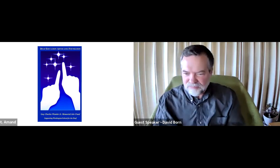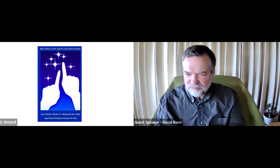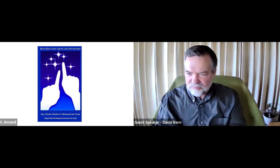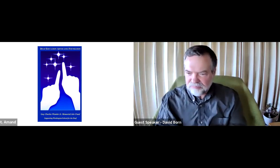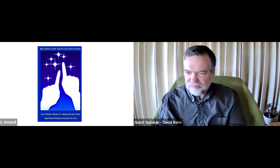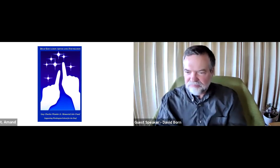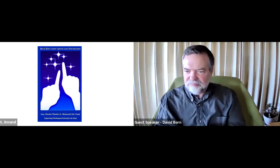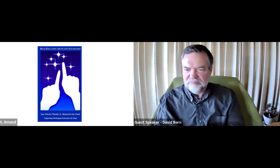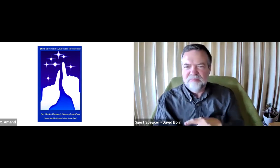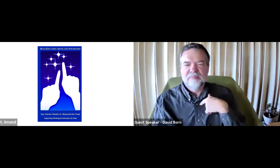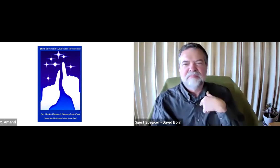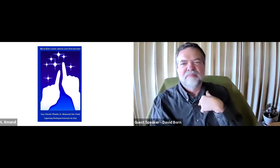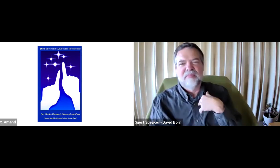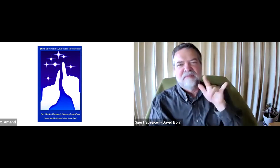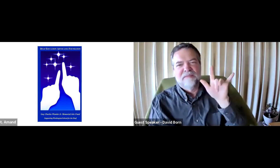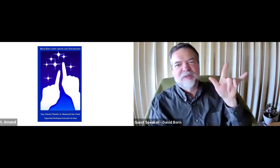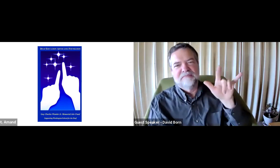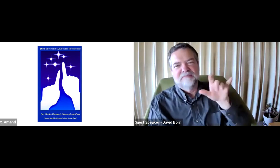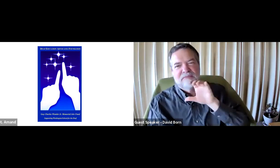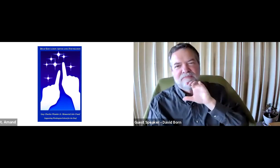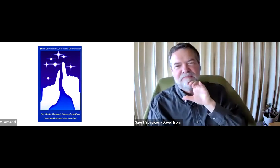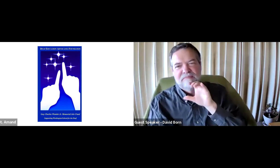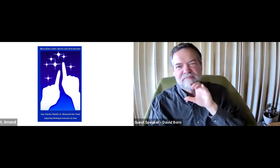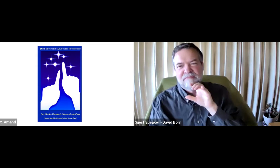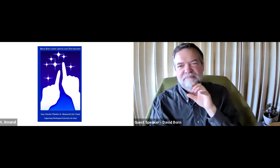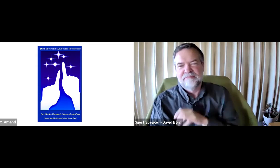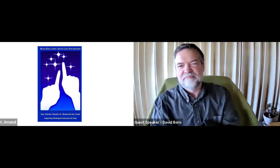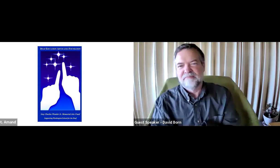in the Washington School for the Deaf here in Vancouver.